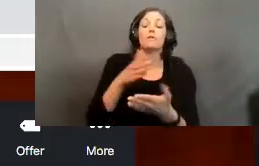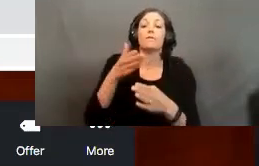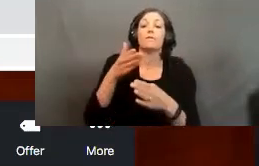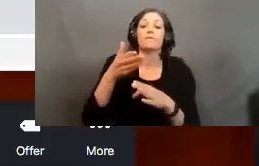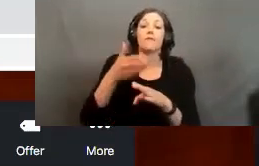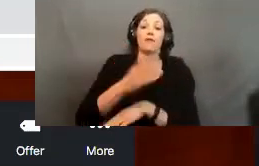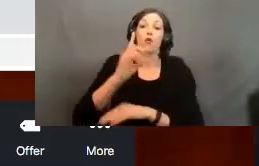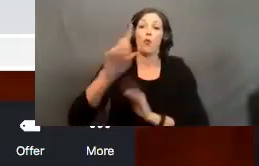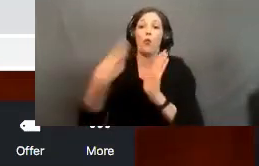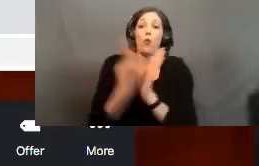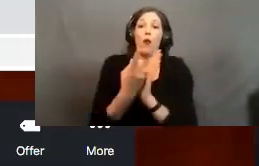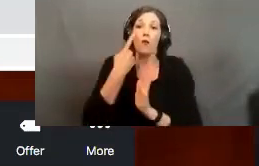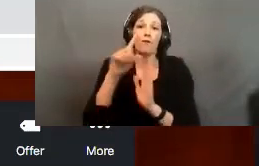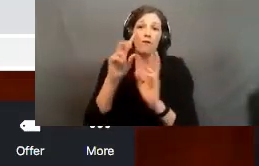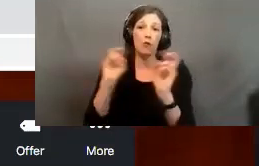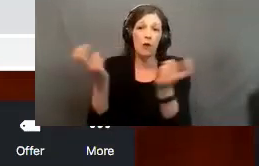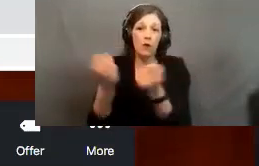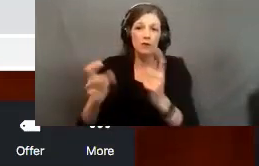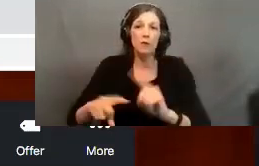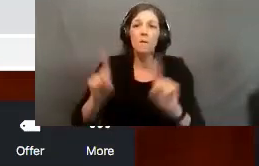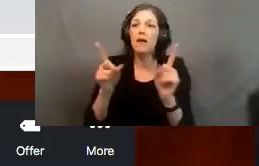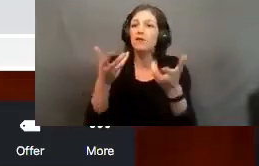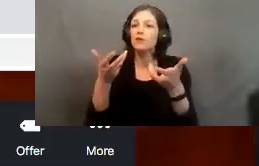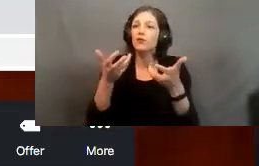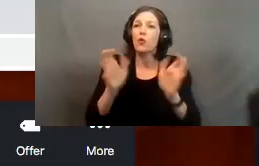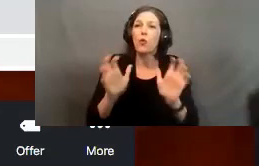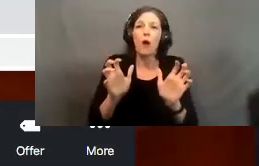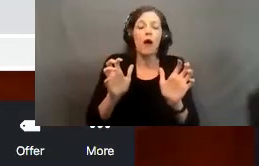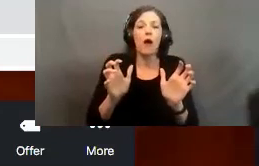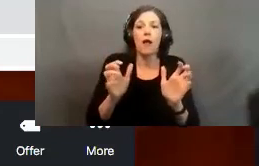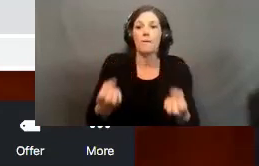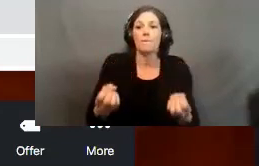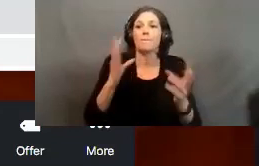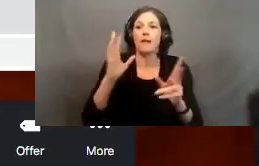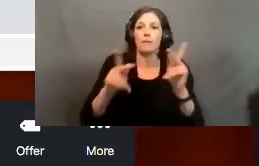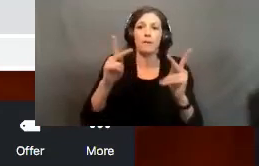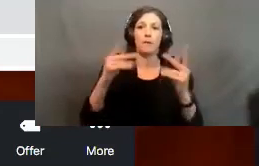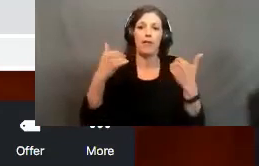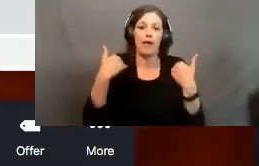12:43:56 . We do not want lots of persons having buttons that we wouldn't ordinarily use.